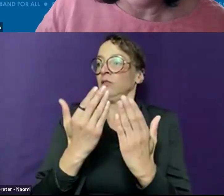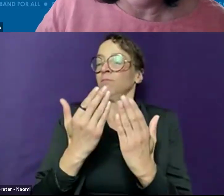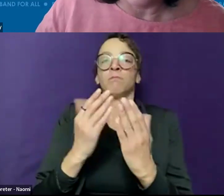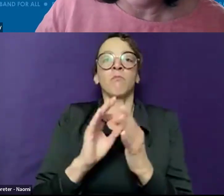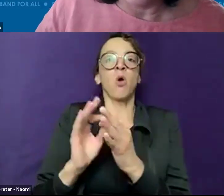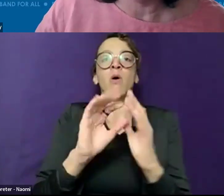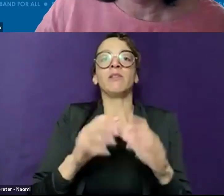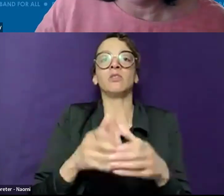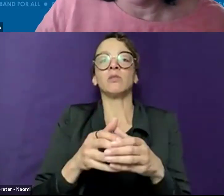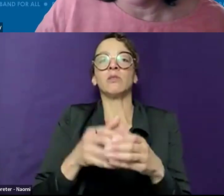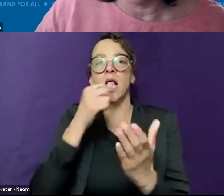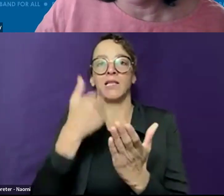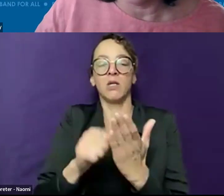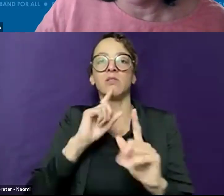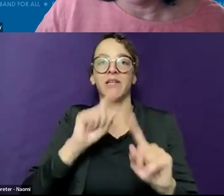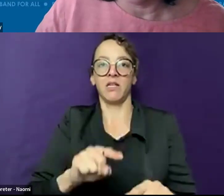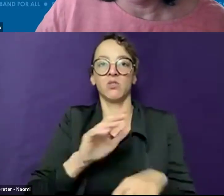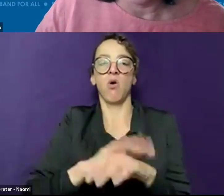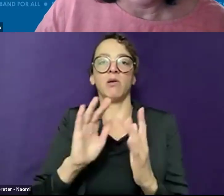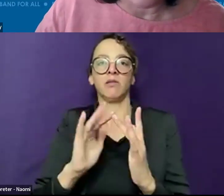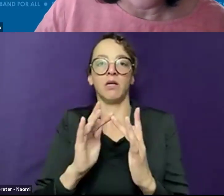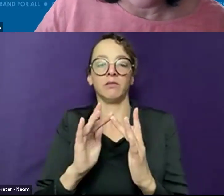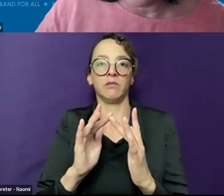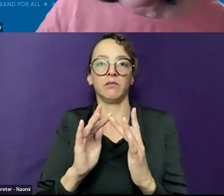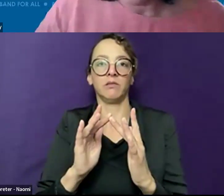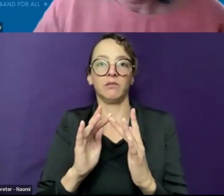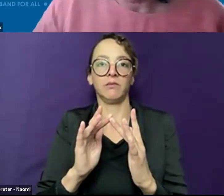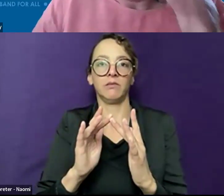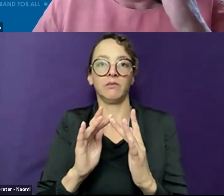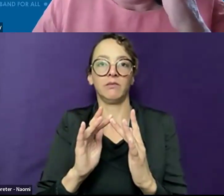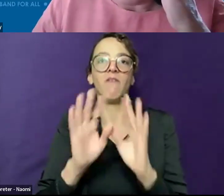into the online form online. Thanks, Scott.